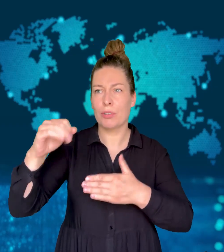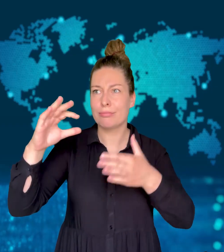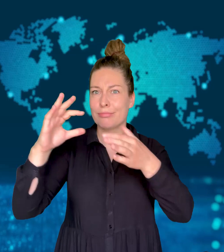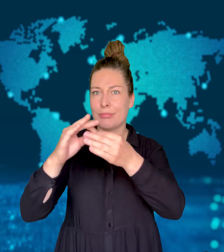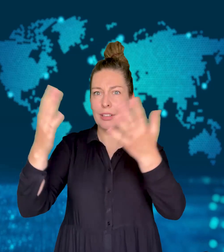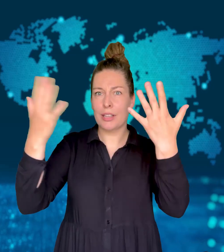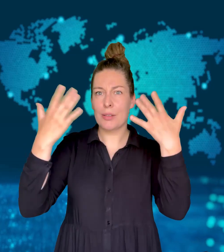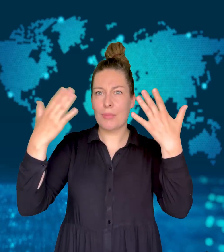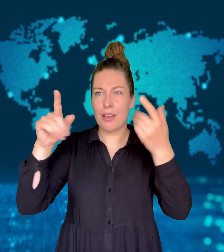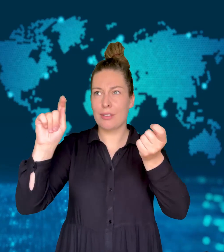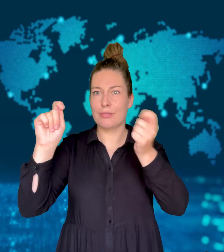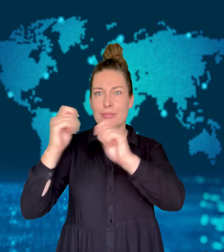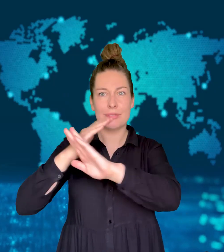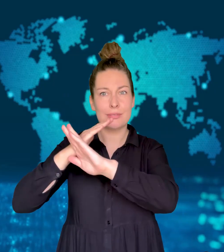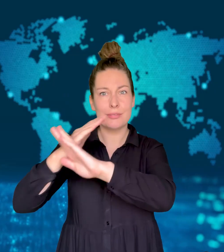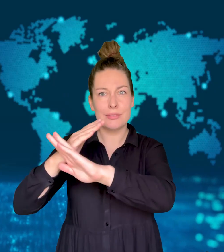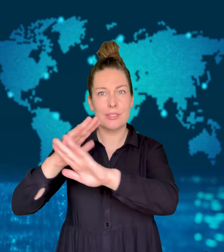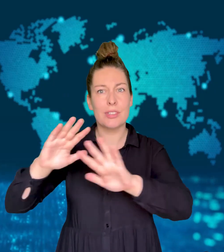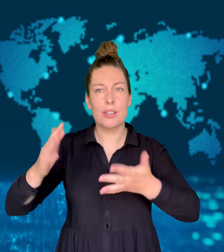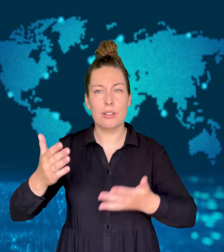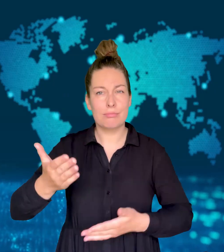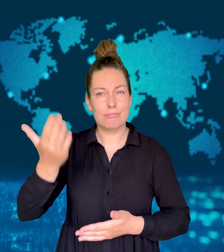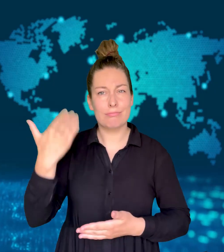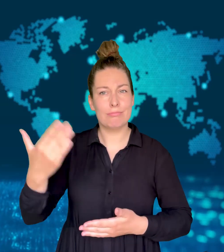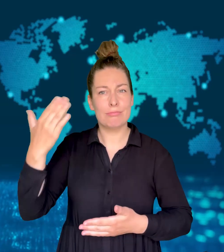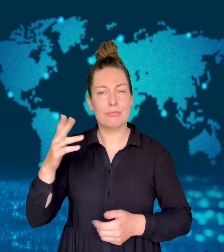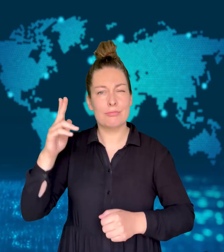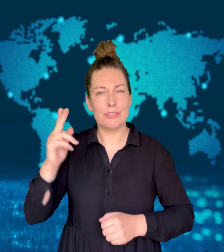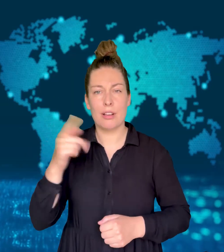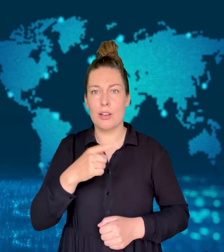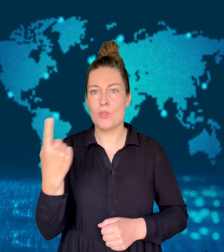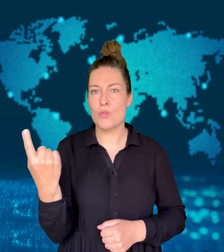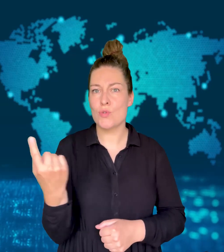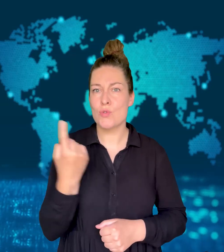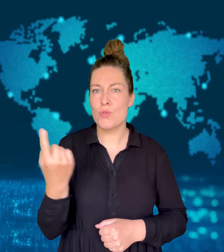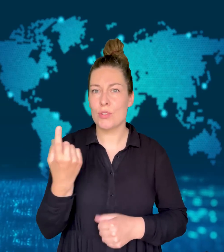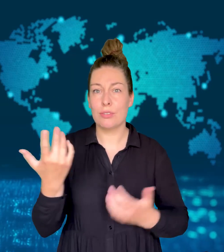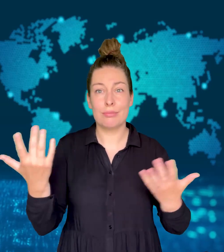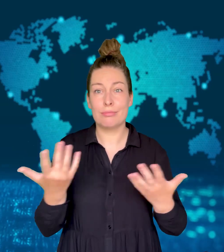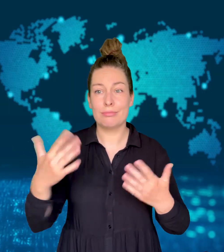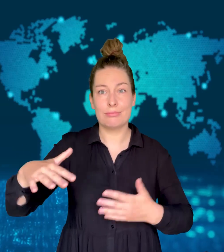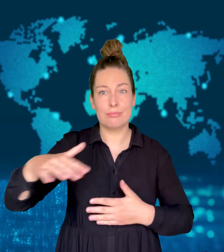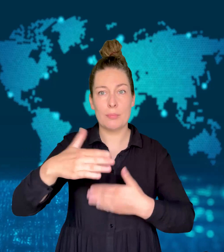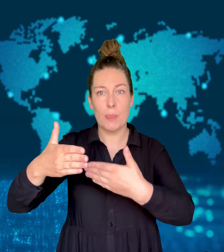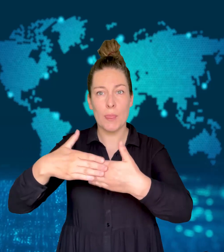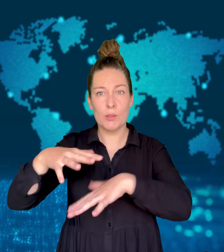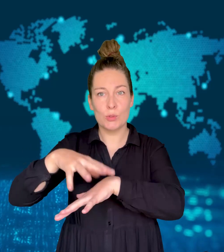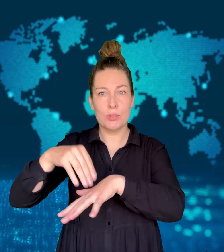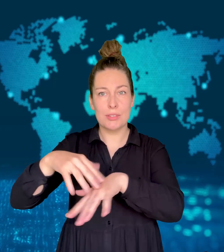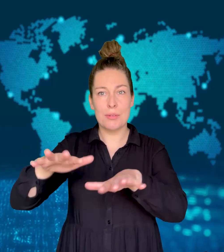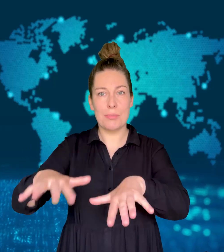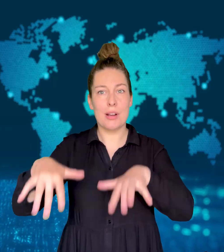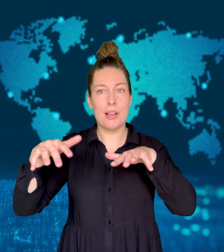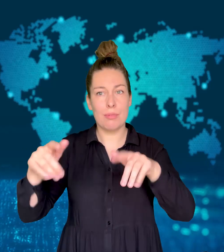Greta Thunberg started her climate protest alone,